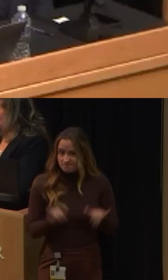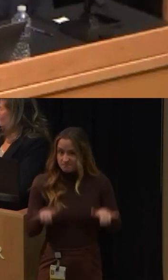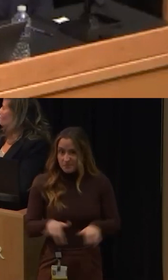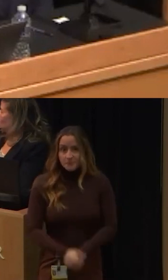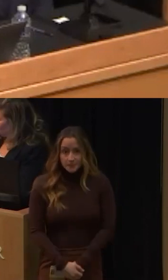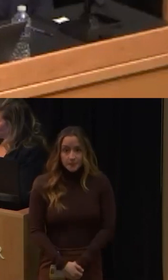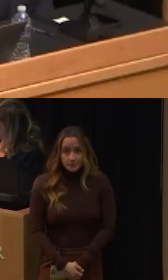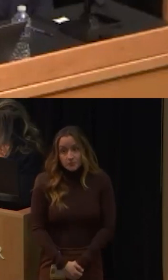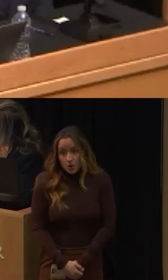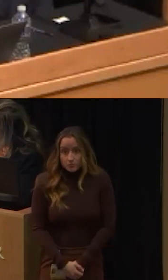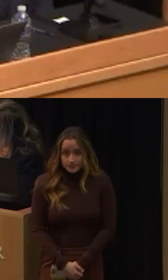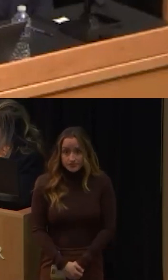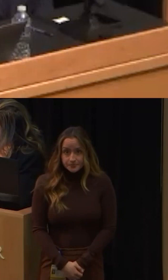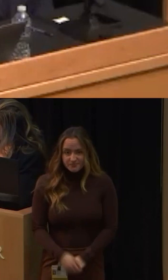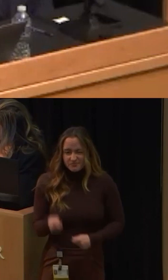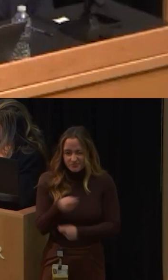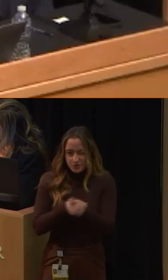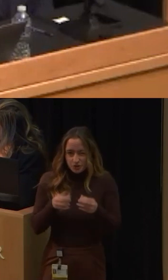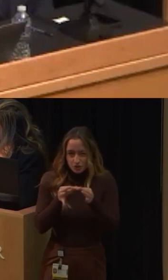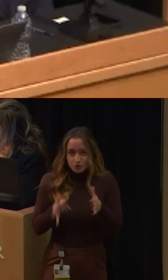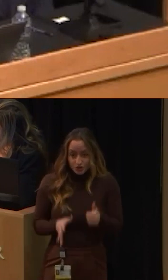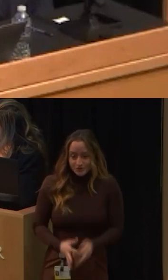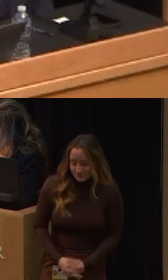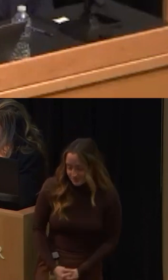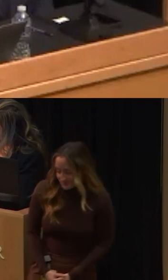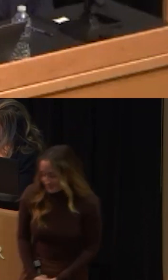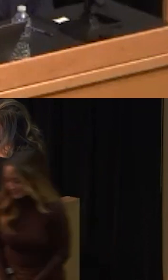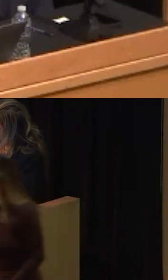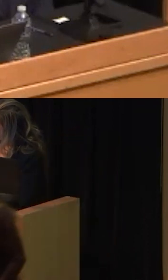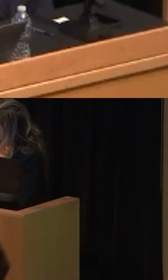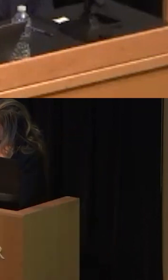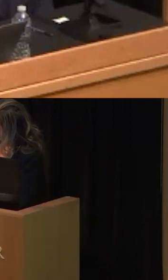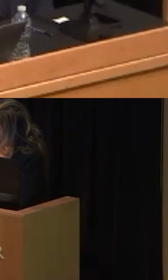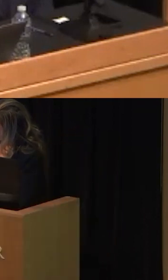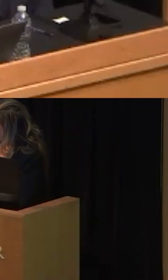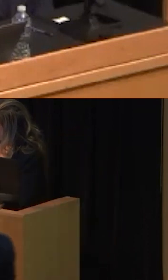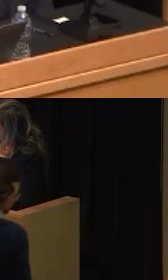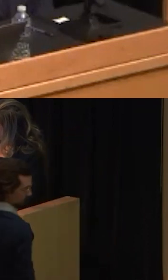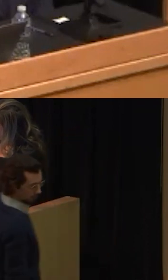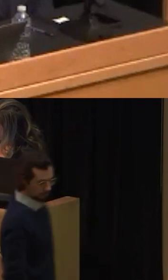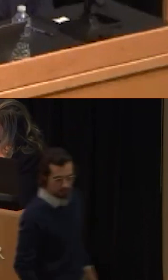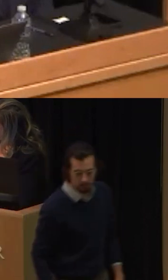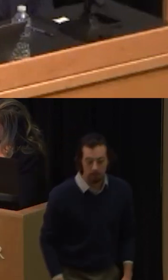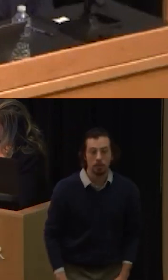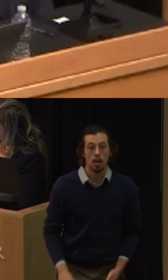so that's why we need a RASE commission. Now, just to talk about, I mean, so our role in it in the city, you know,